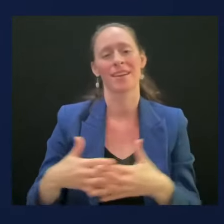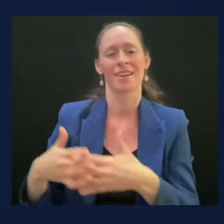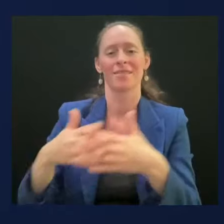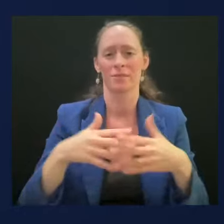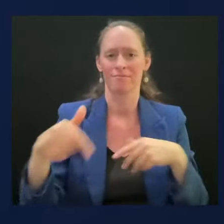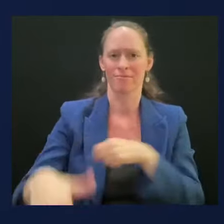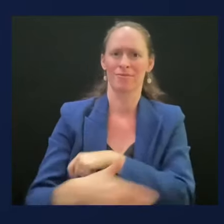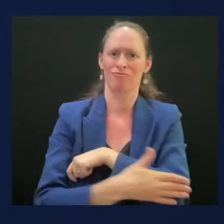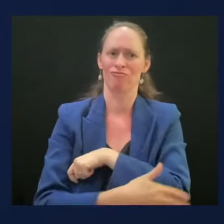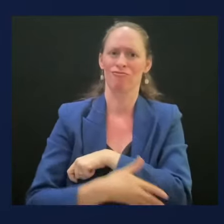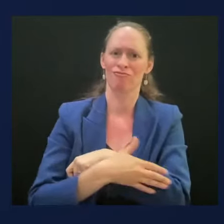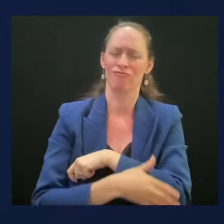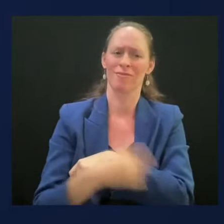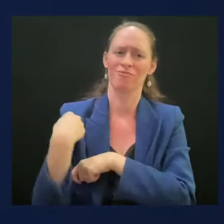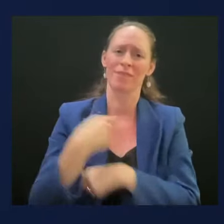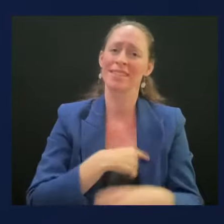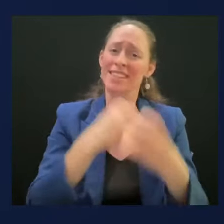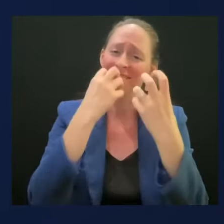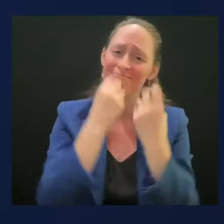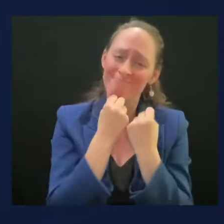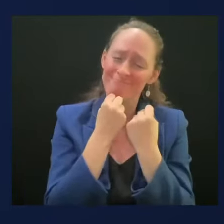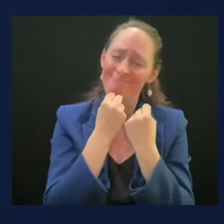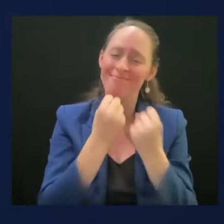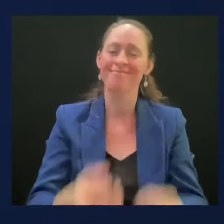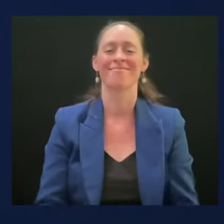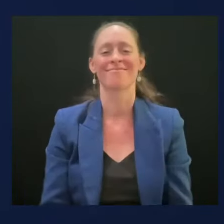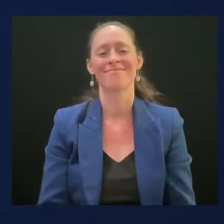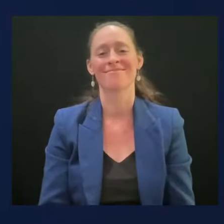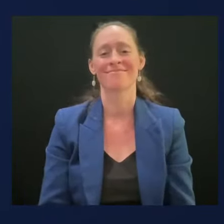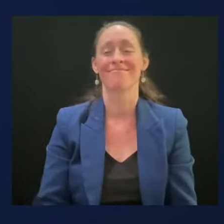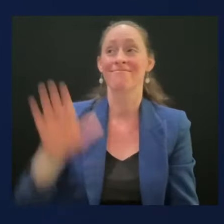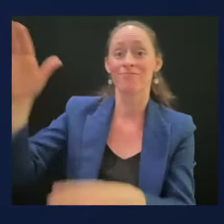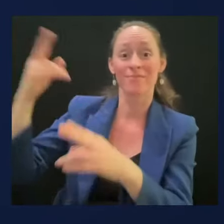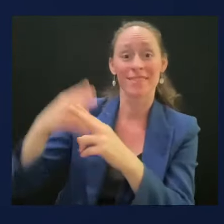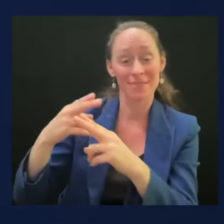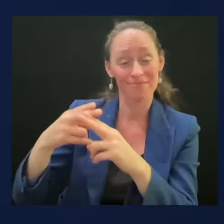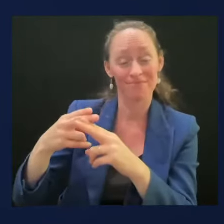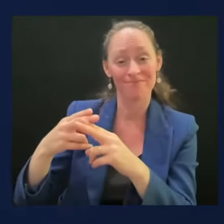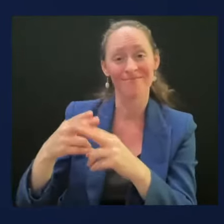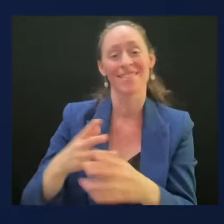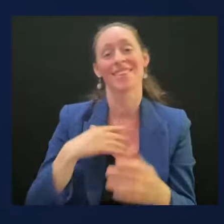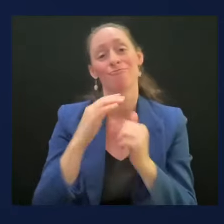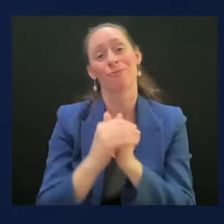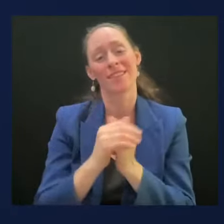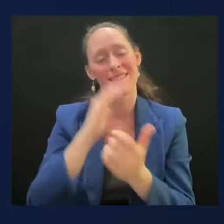It's in your holy name, I pray. Amen. Female Speaker: Please remain standing